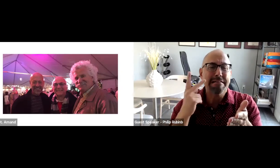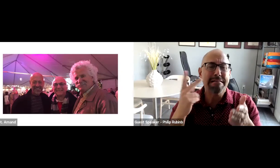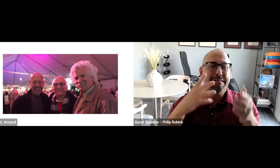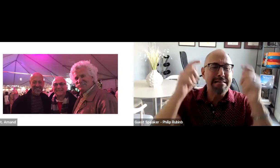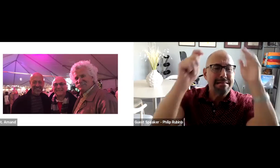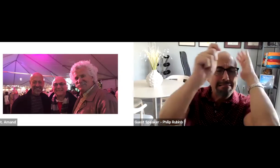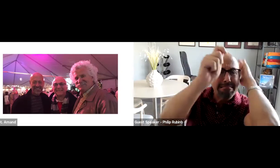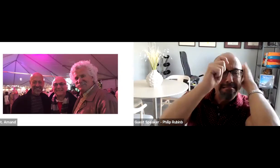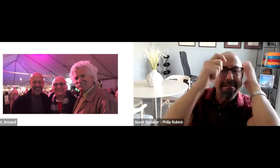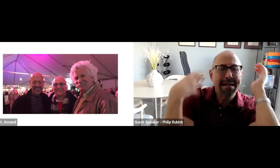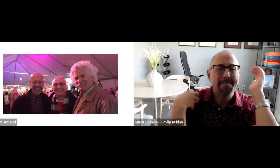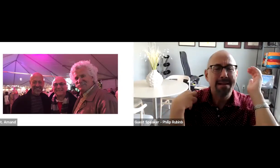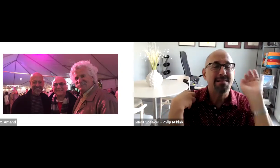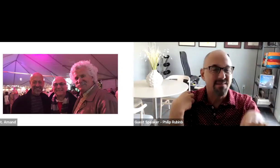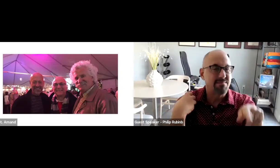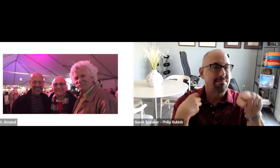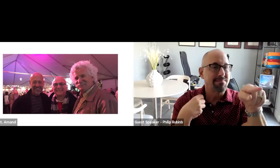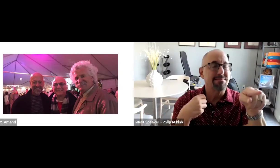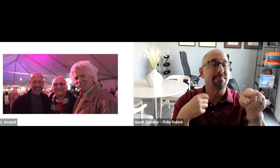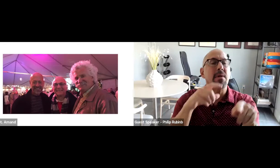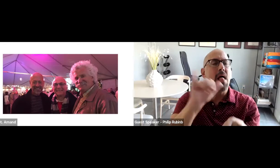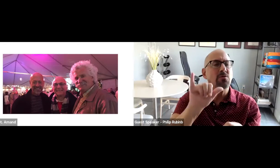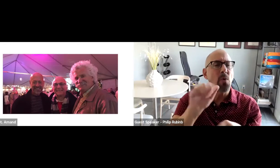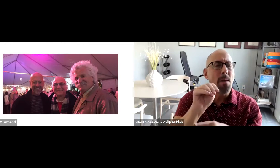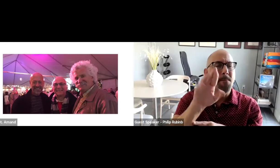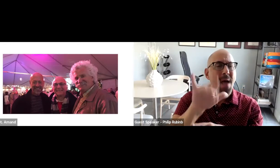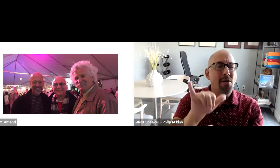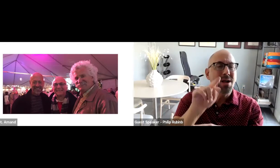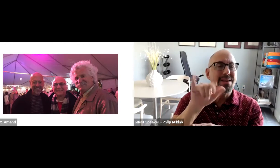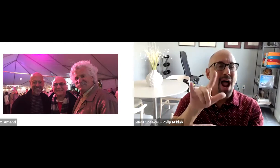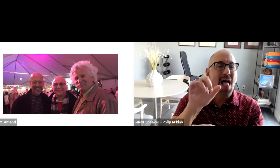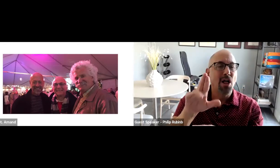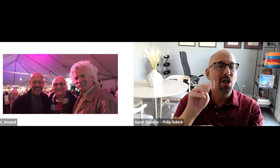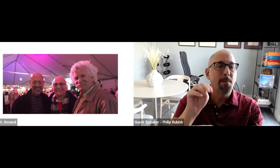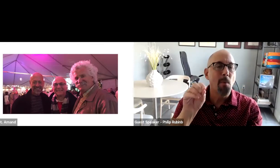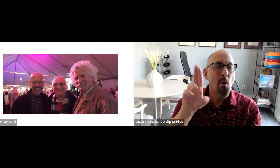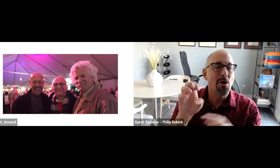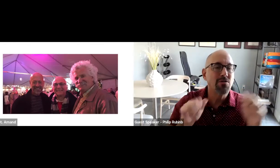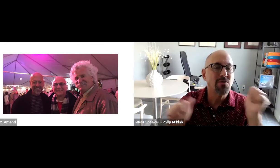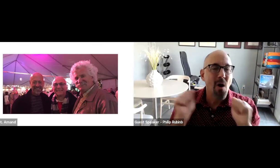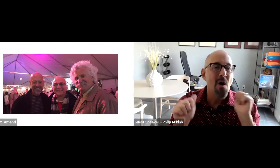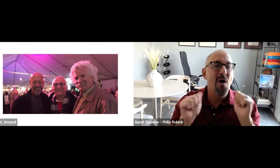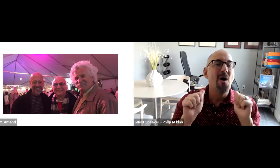"The Love Boat," and he was the captain, you know. You can imagine him with a captain's hat on and all that.